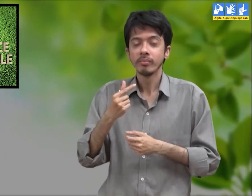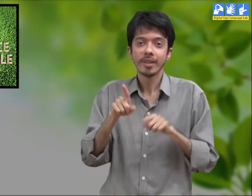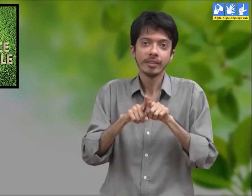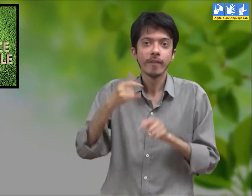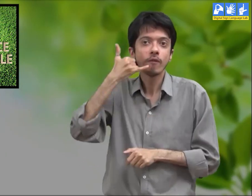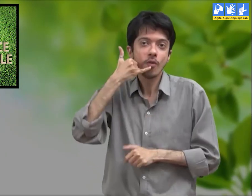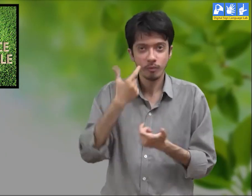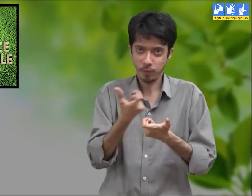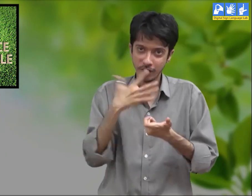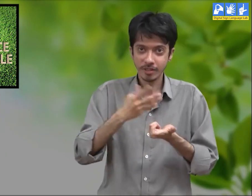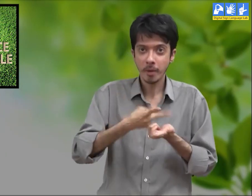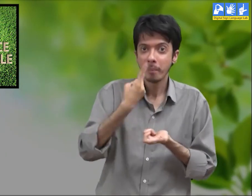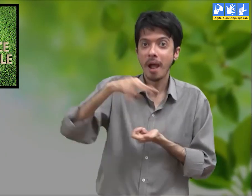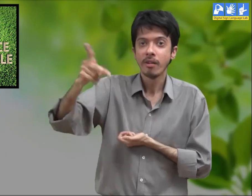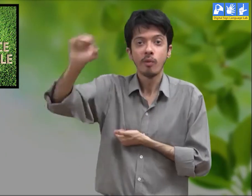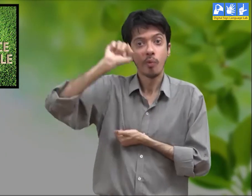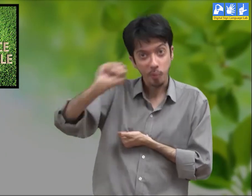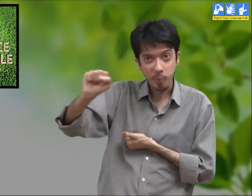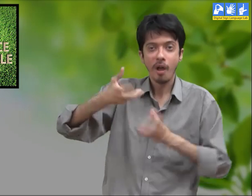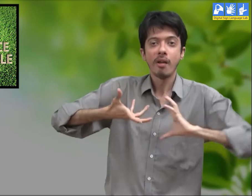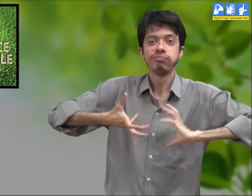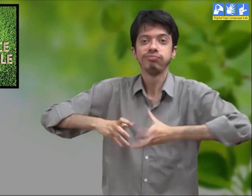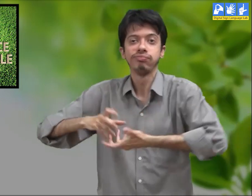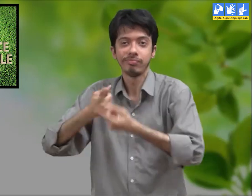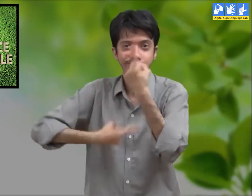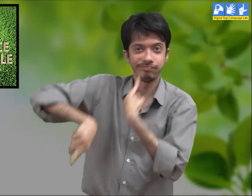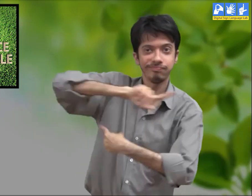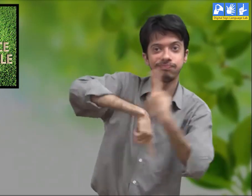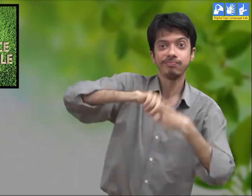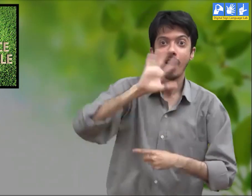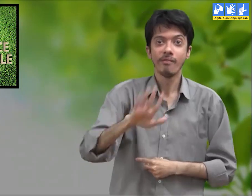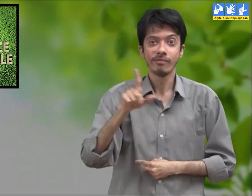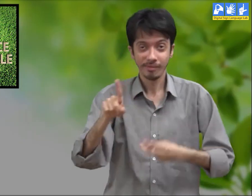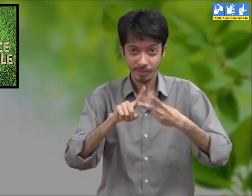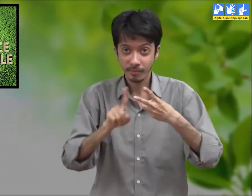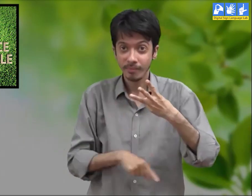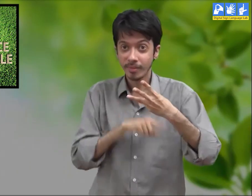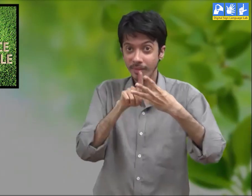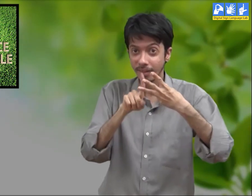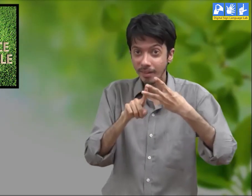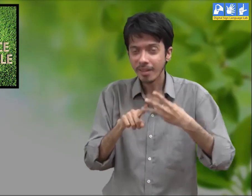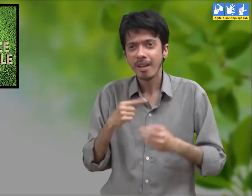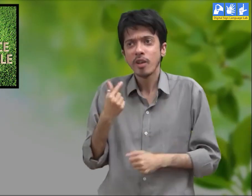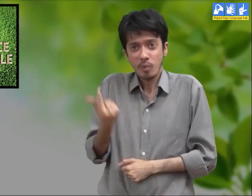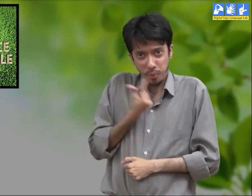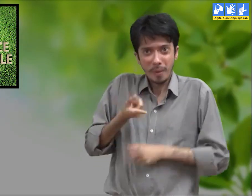Reduce, recycle like reducing the wastage of things and recycle it to use it again.